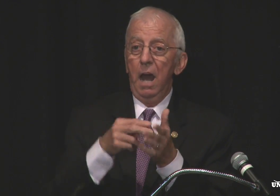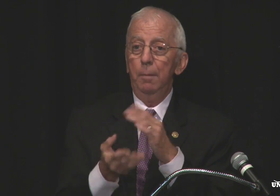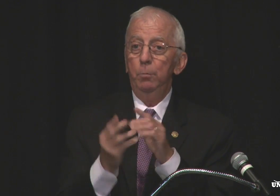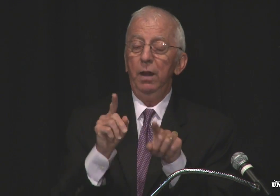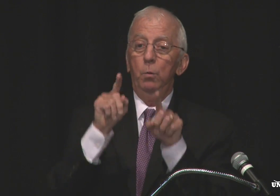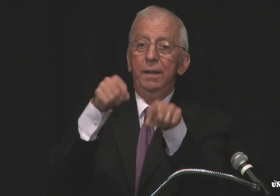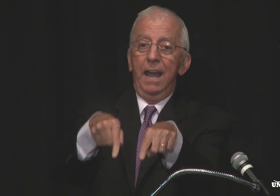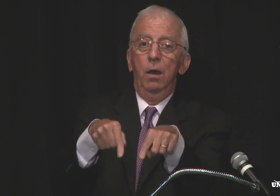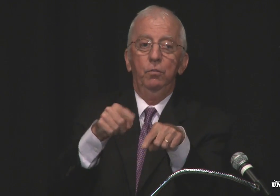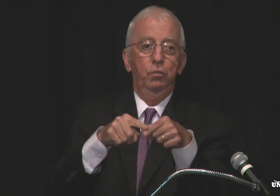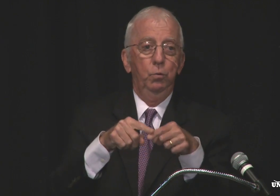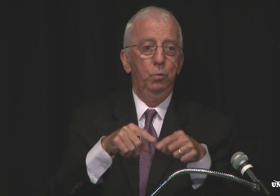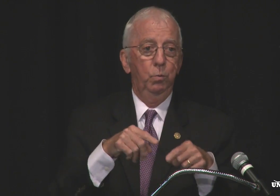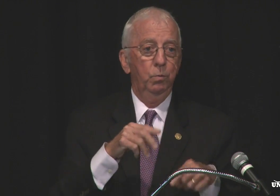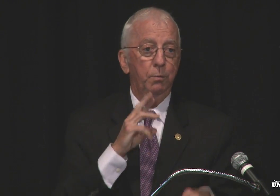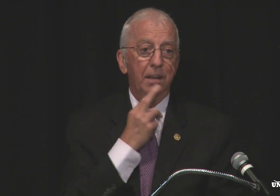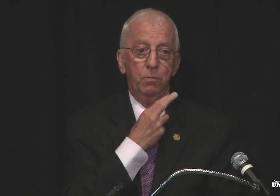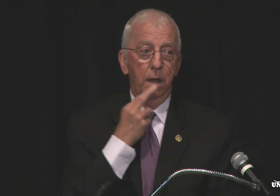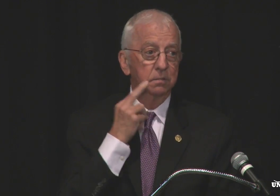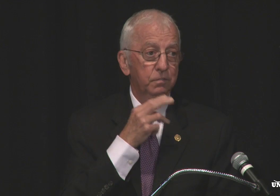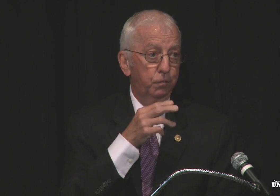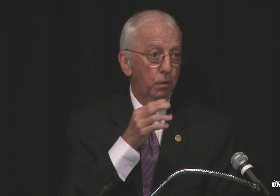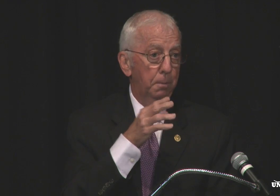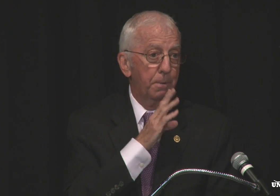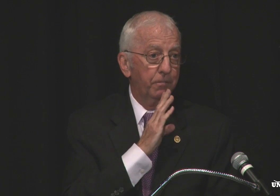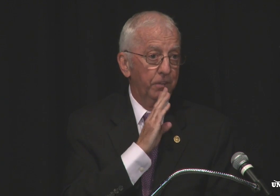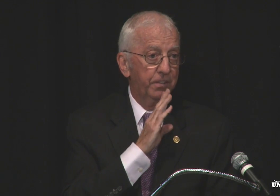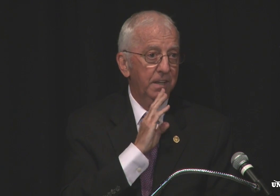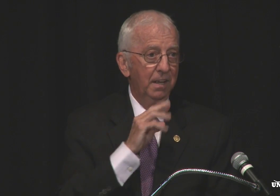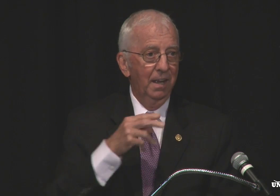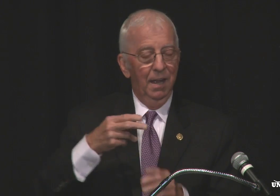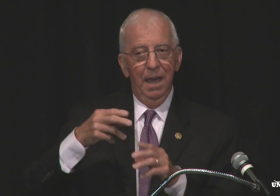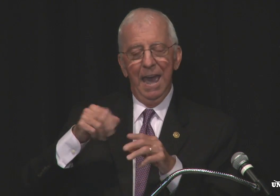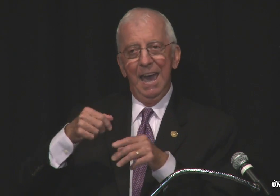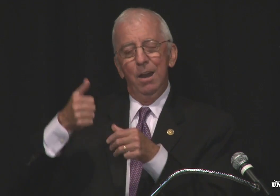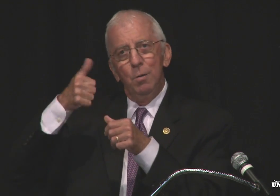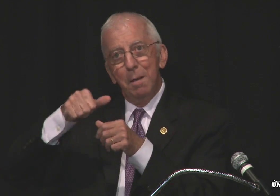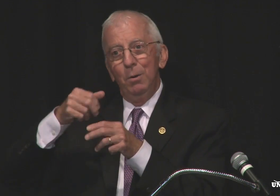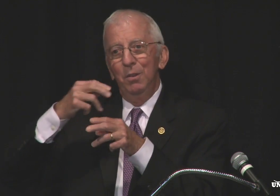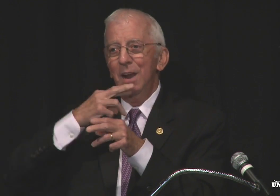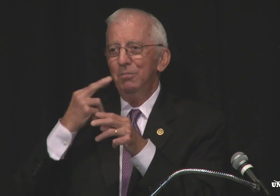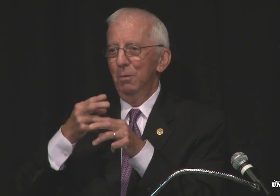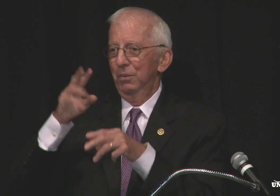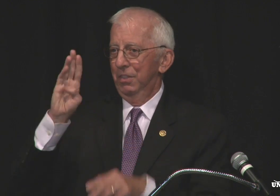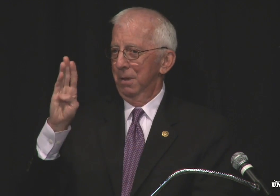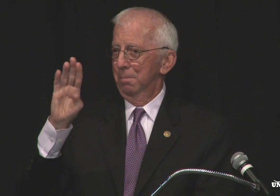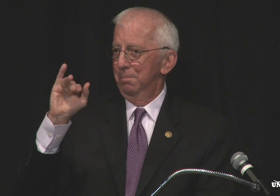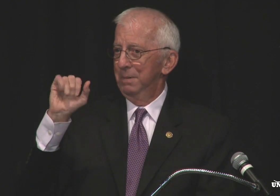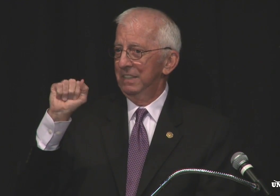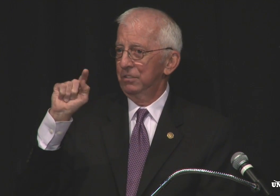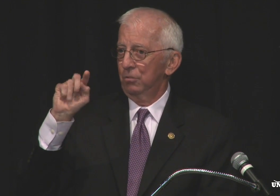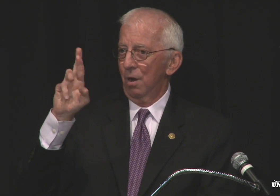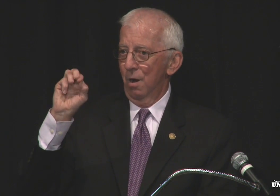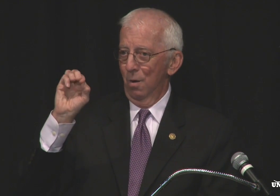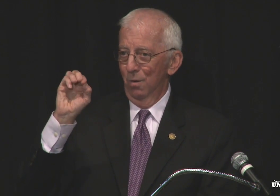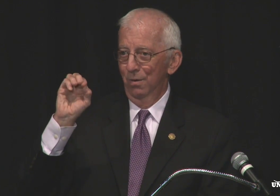Got up in the morning and went down to the restaurant for breakfast. And I remember the restaurant was The Bistro,